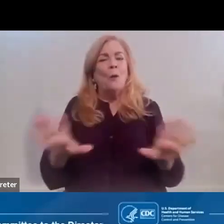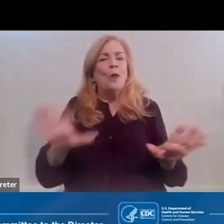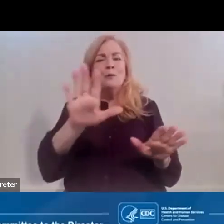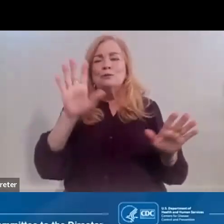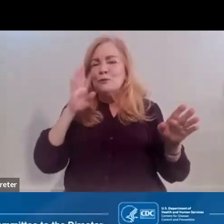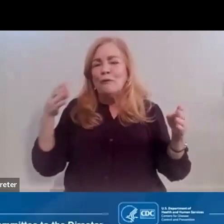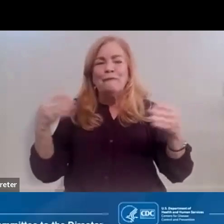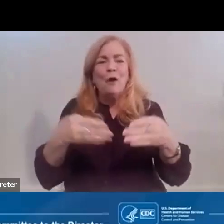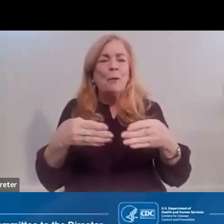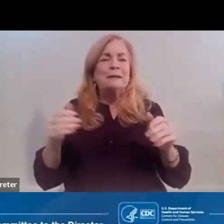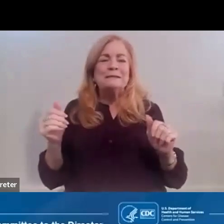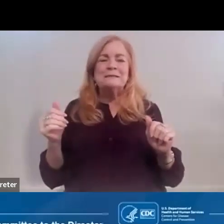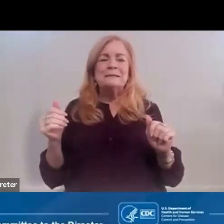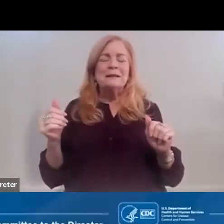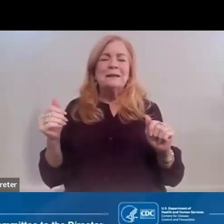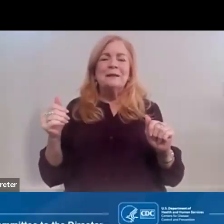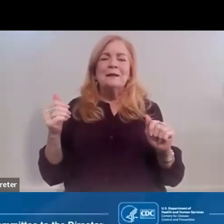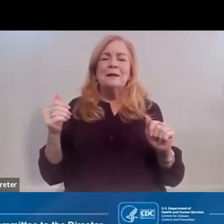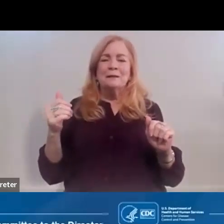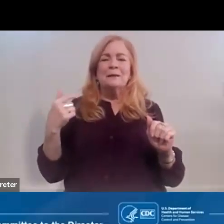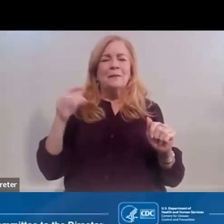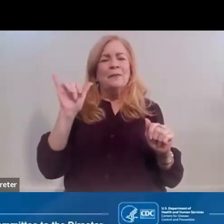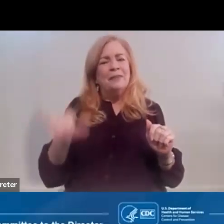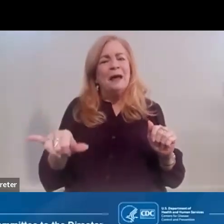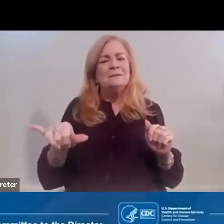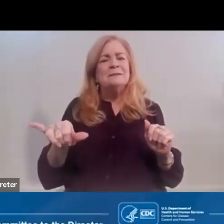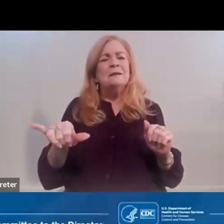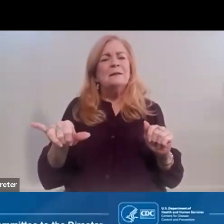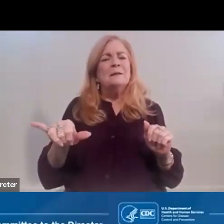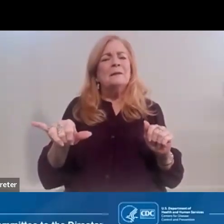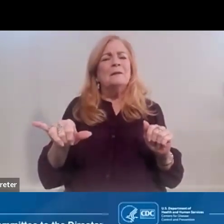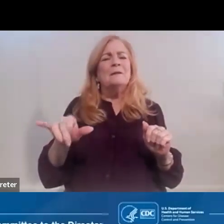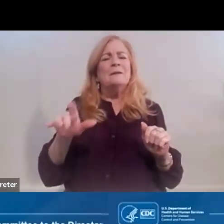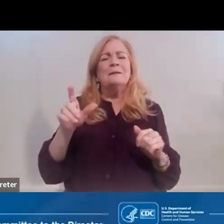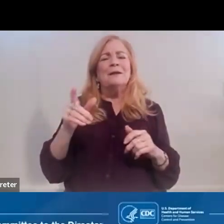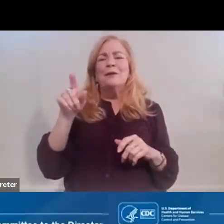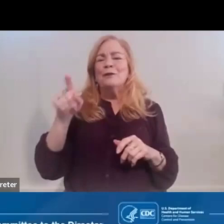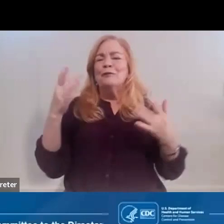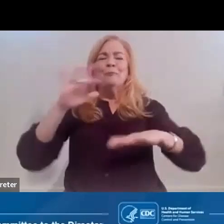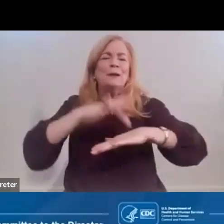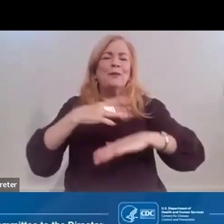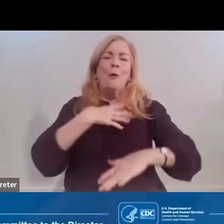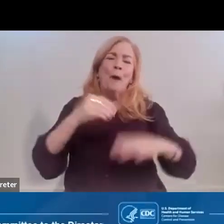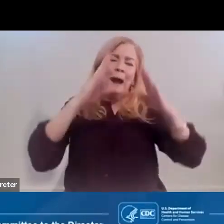Please don't lose the task at hand because that's you've been at the White House, you've been in politics, you've been in all that other stuff, right?